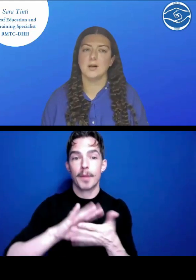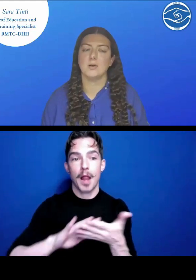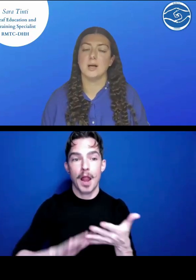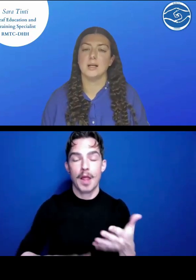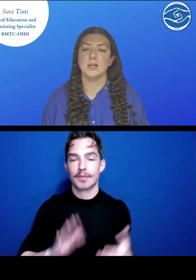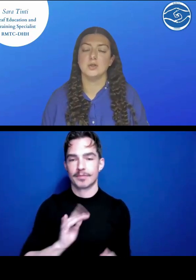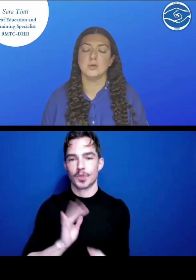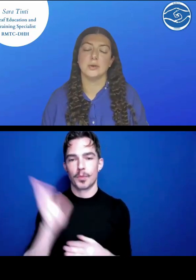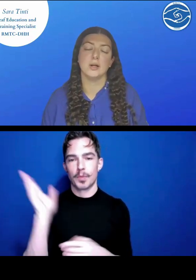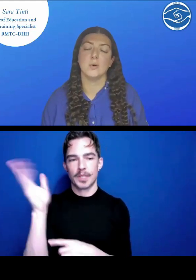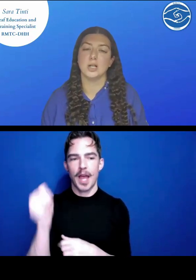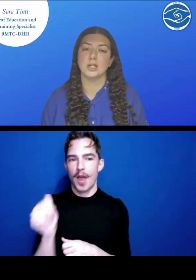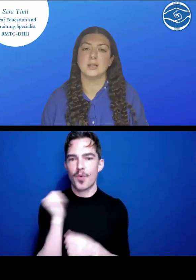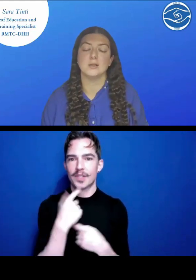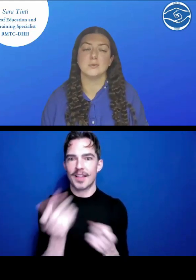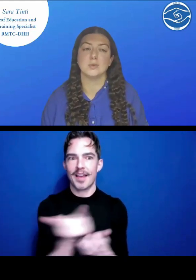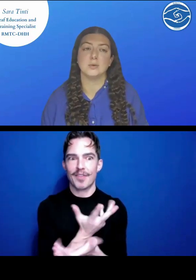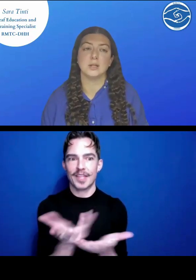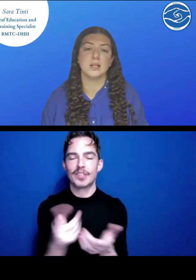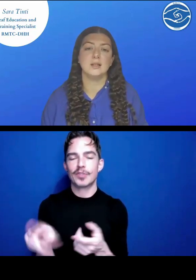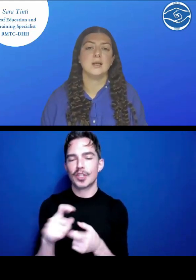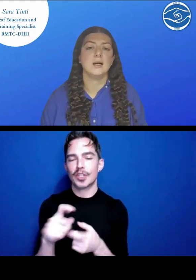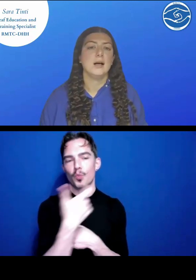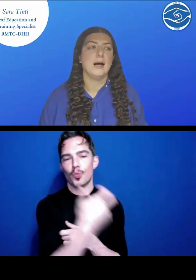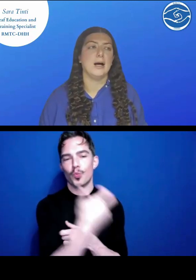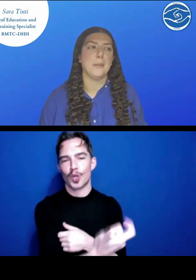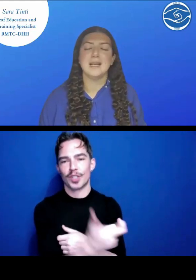to give it all away because you should really go watch it because it was really, really good.